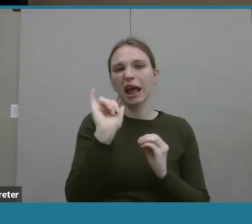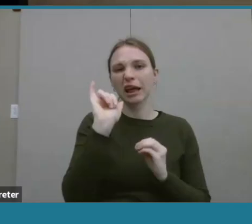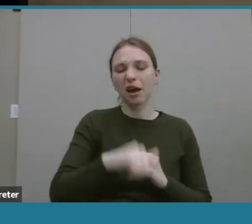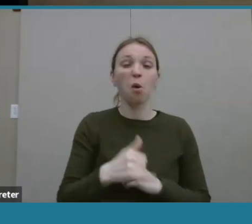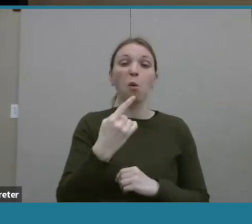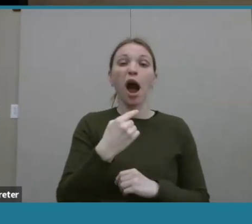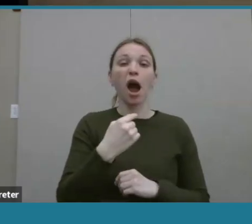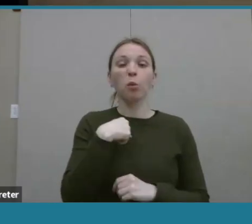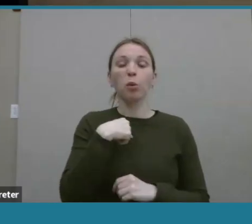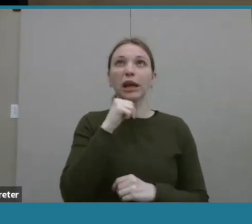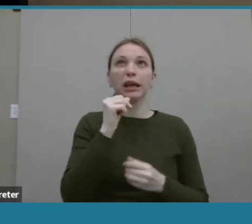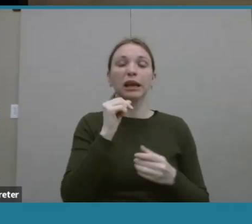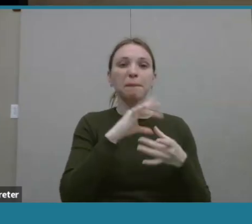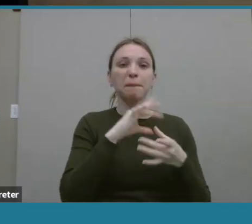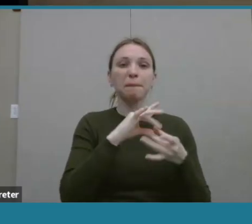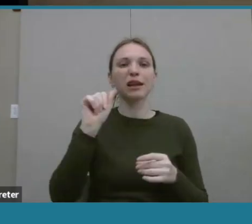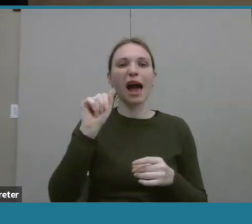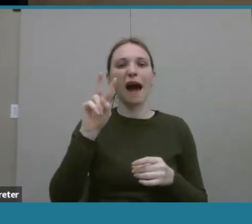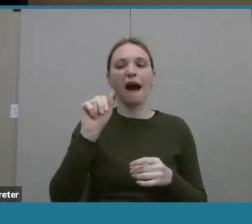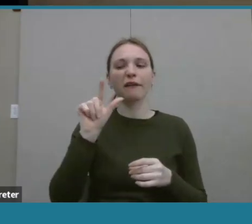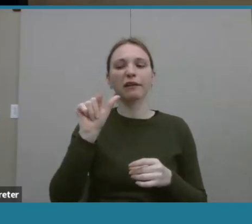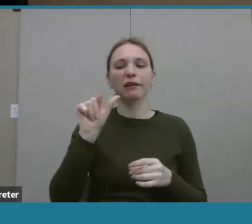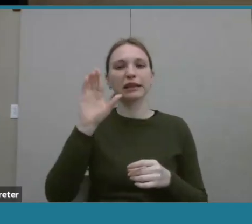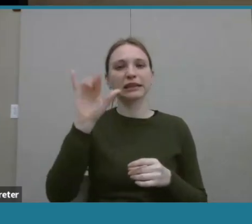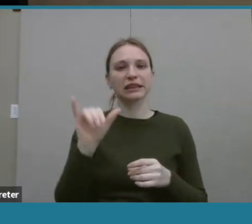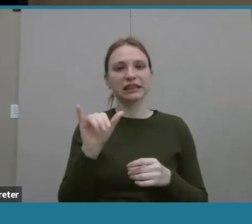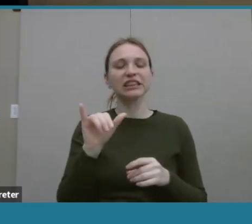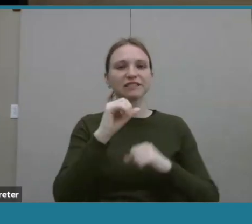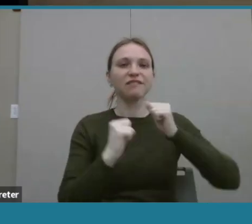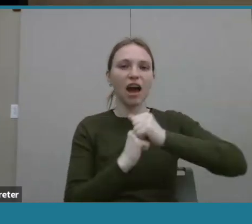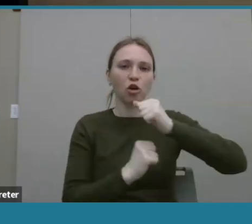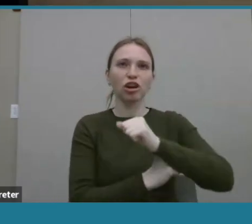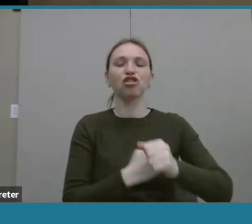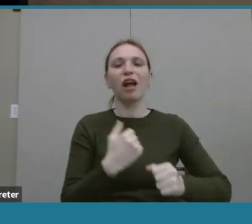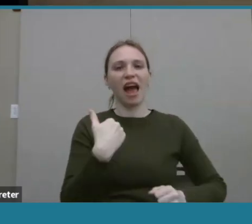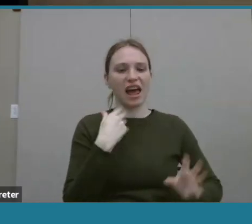mentioned, but like the Epilepsy Foundation. We worked with them and we had a one-off session with folks from them.